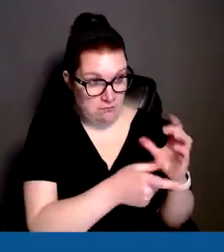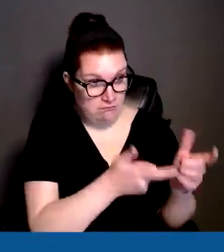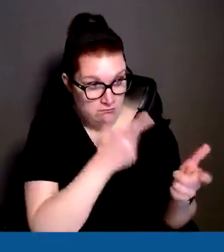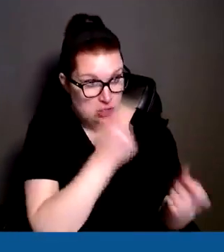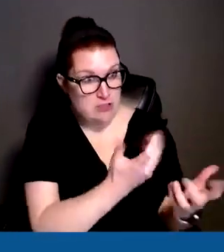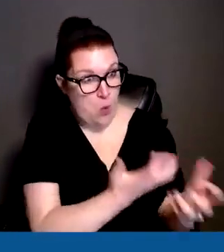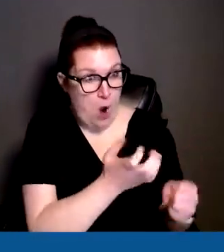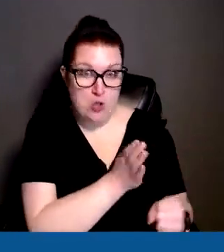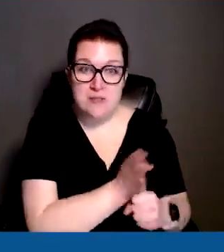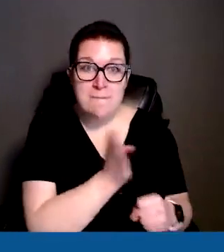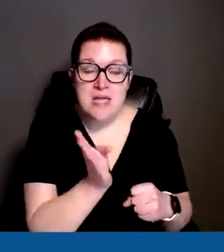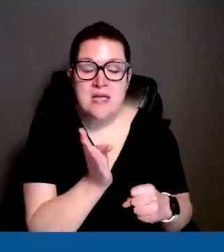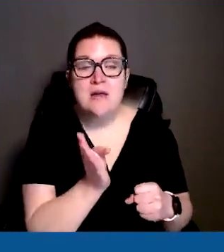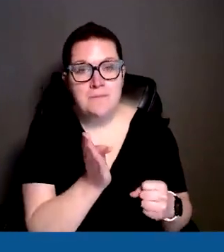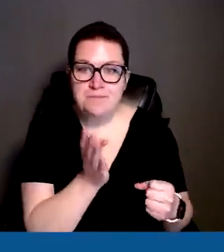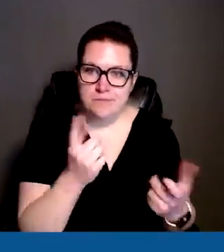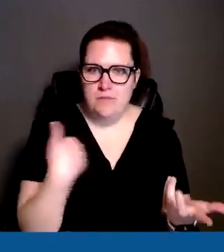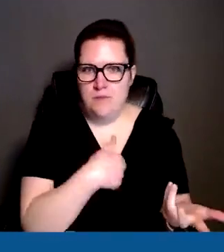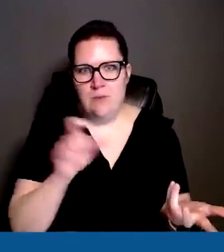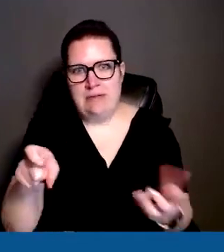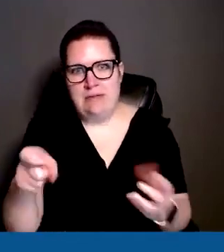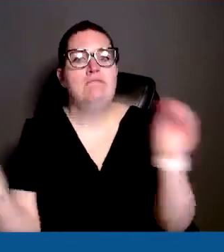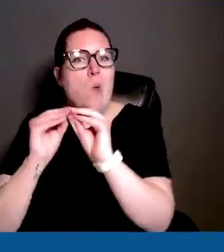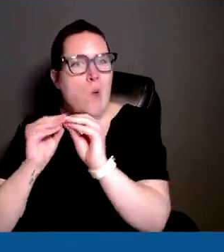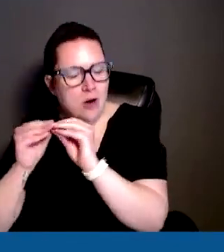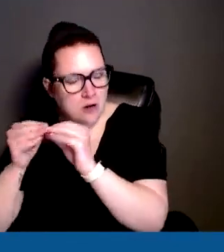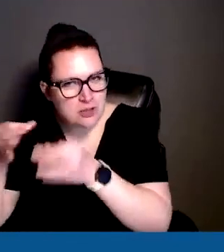to submit submissions to us, then that means another thing